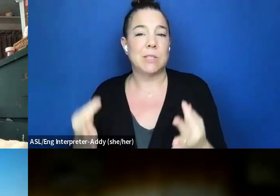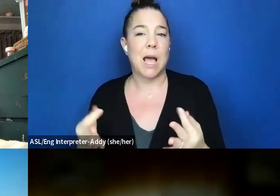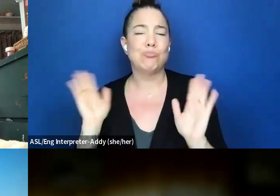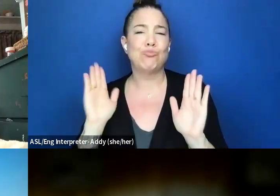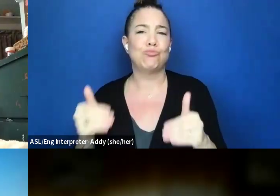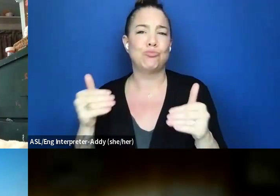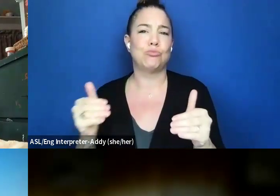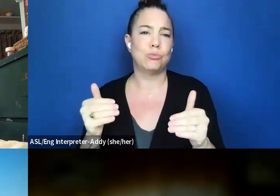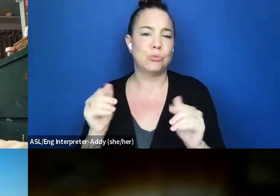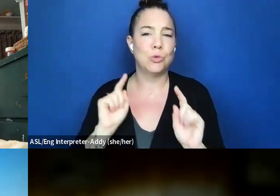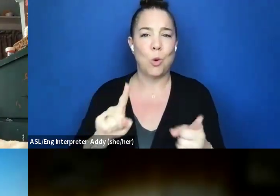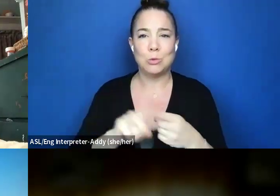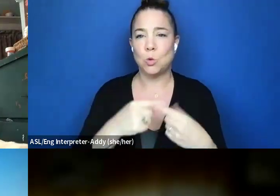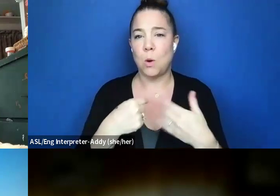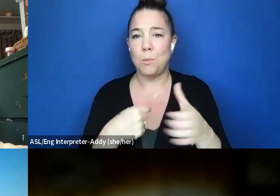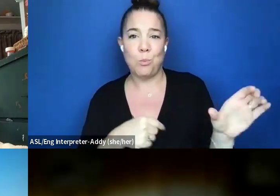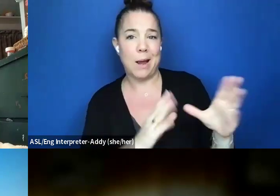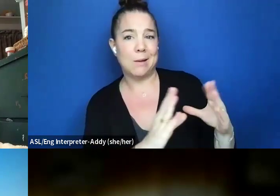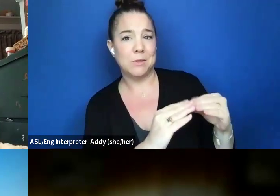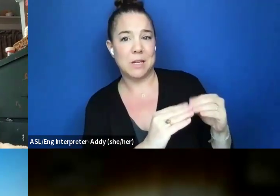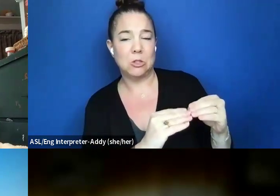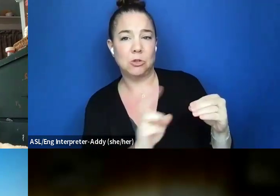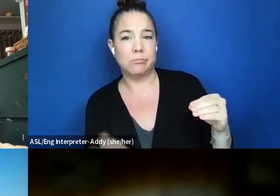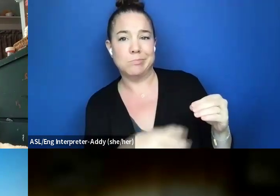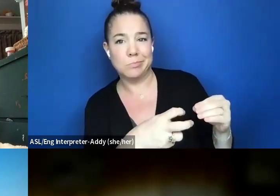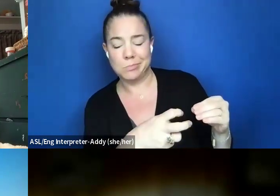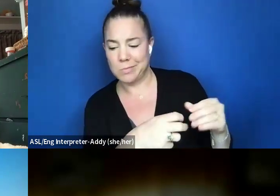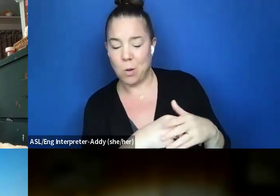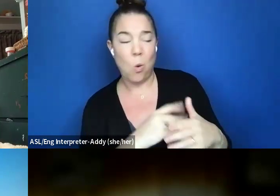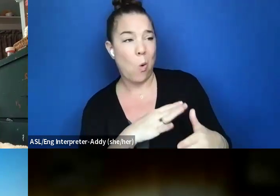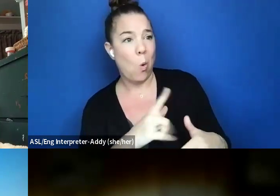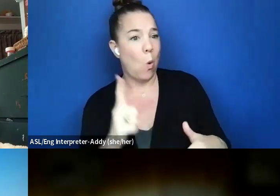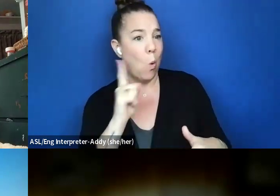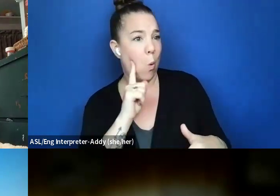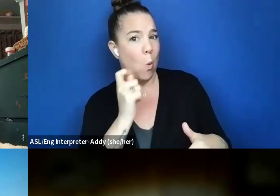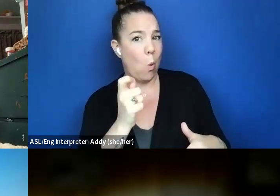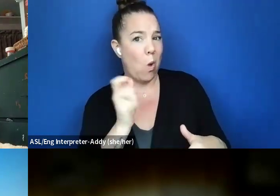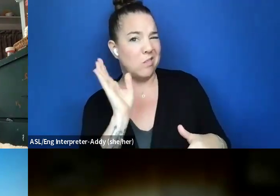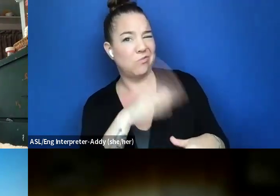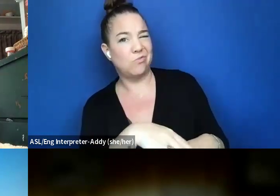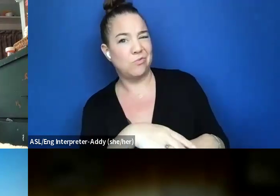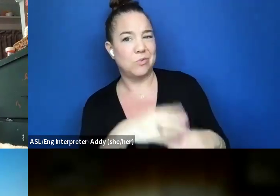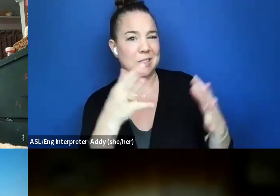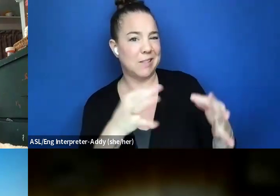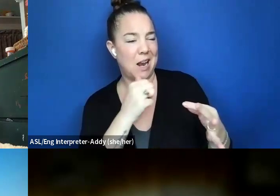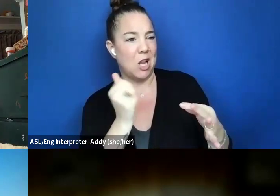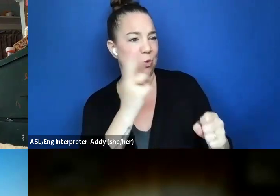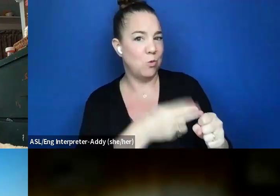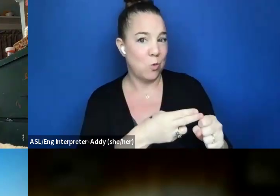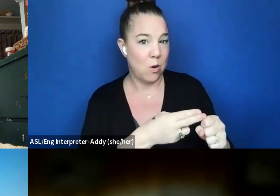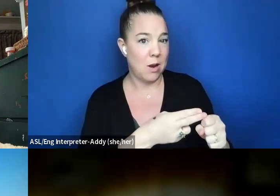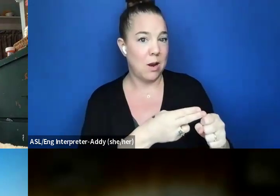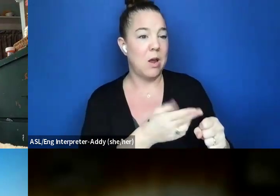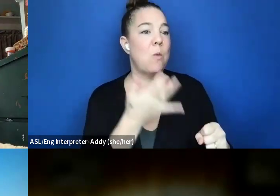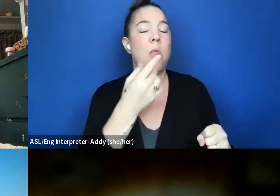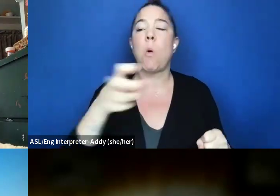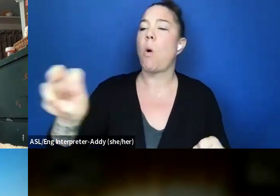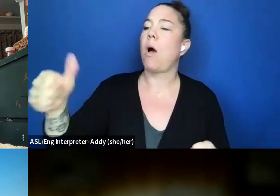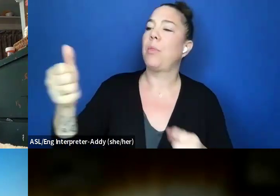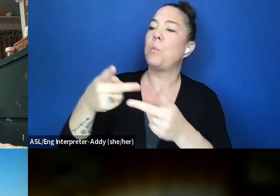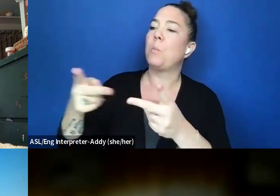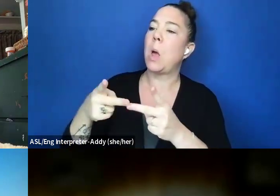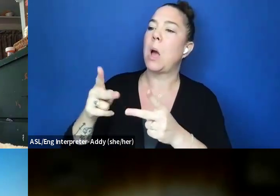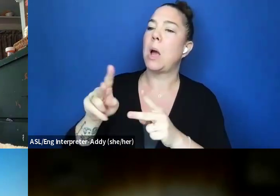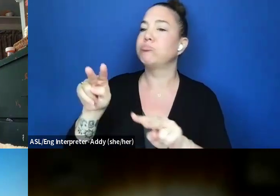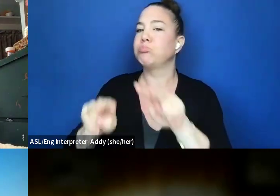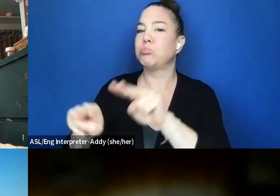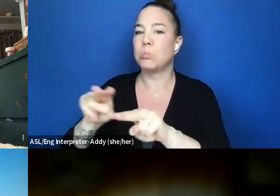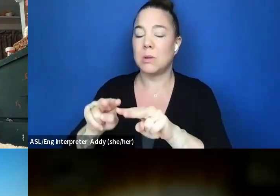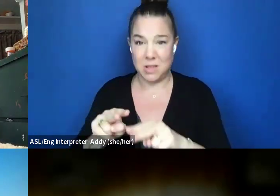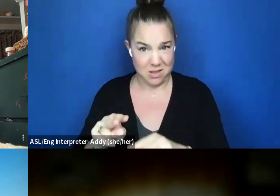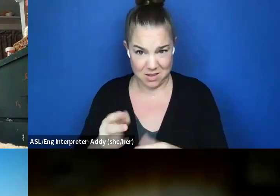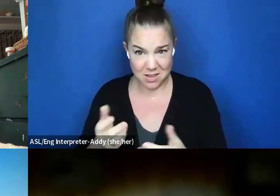Don Posh: you go to a breakout session. Well, that doesn't sound that cool to me, you know. I don't think I'm going to go to that one. I'm going to go look at this other stuff without advocacy. We have nothing.